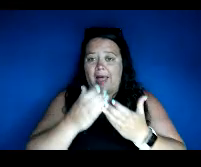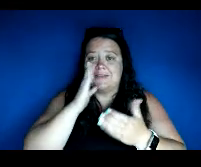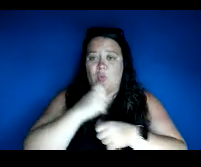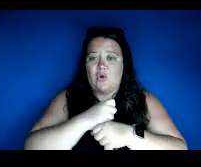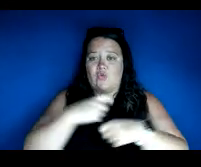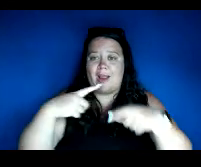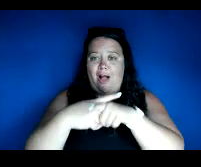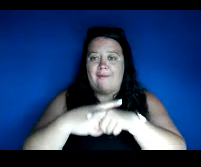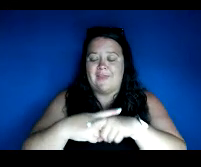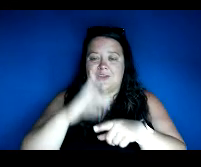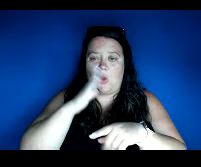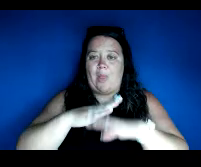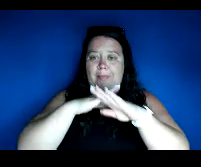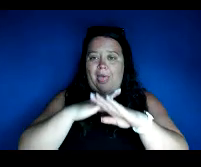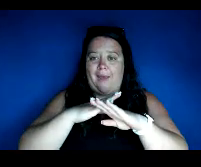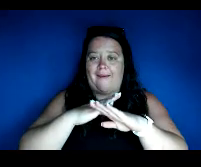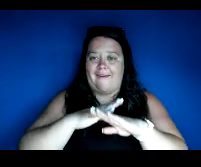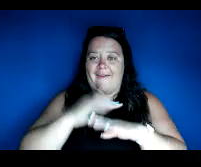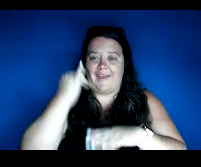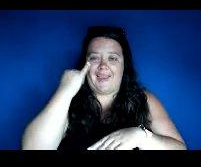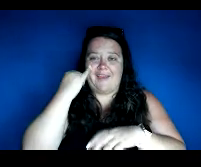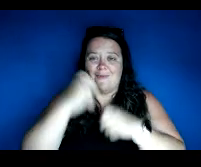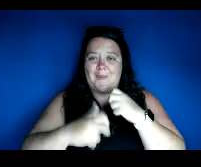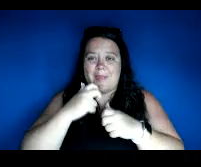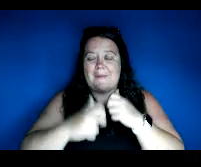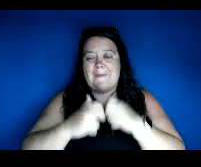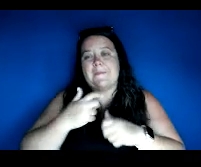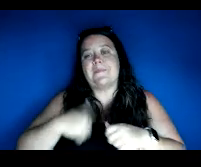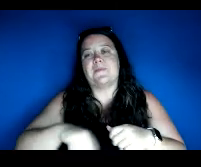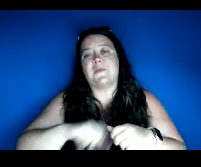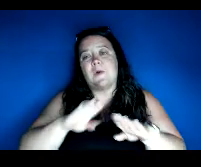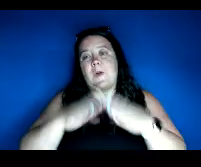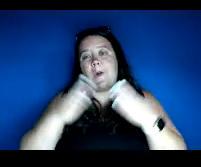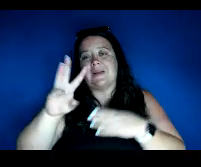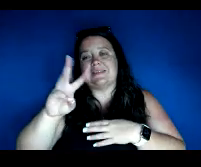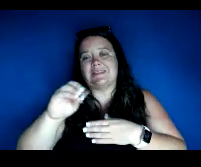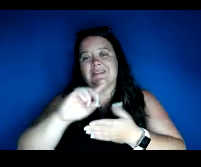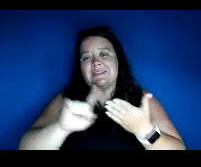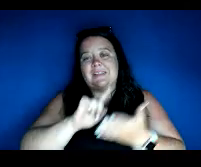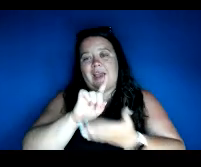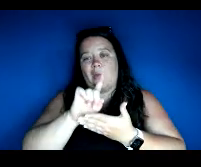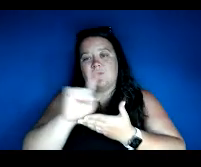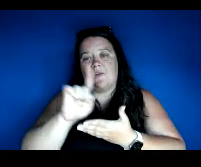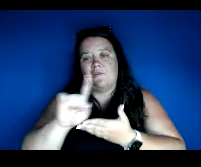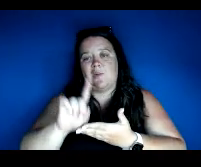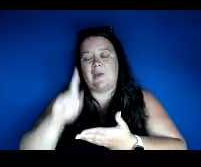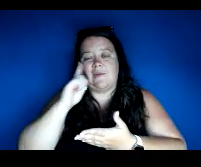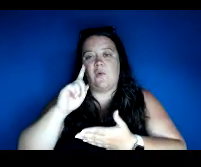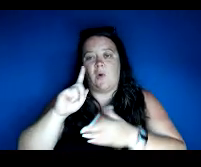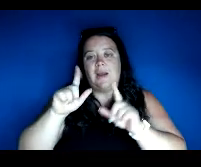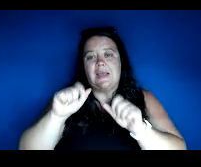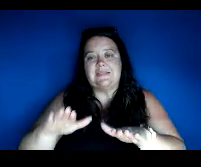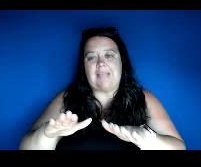And so, that, you know, we're open 60 hours a week, the proctoring center, during the academic year,